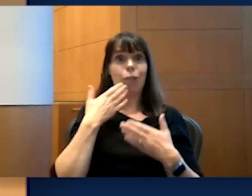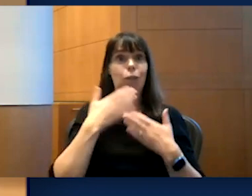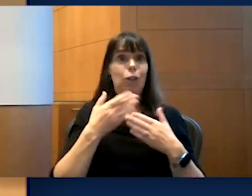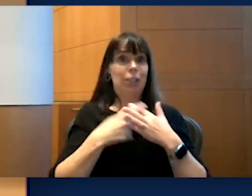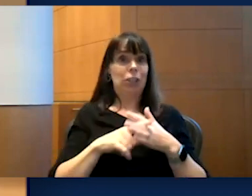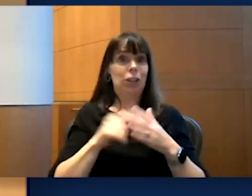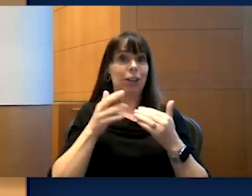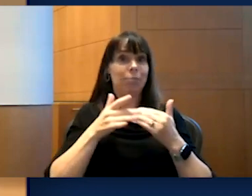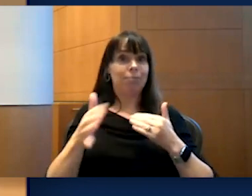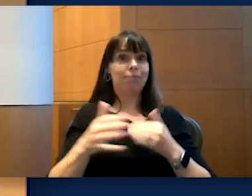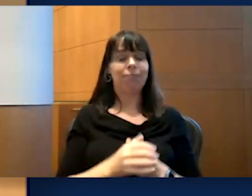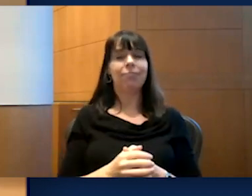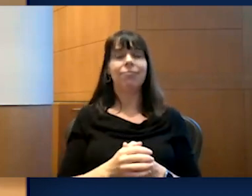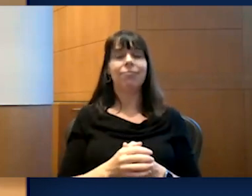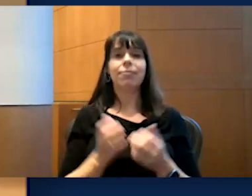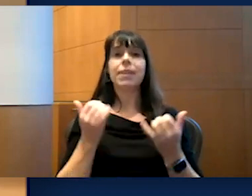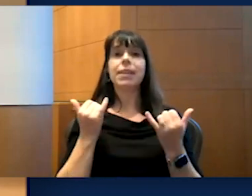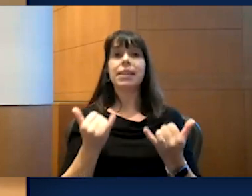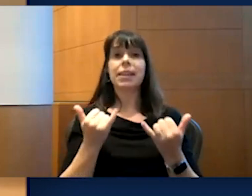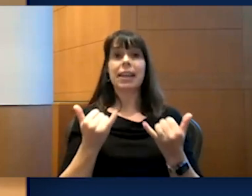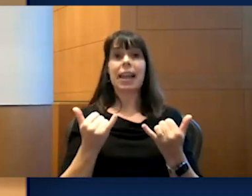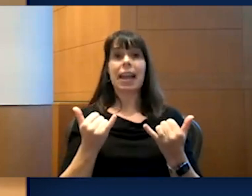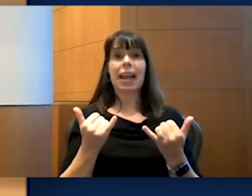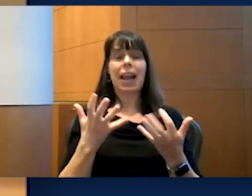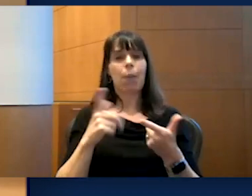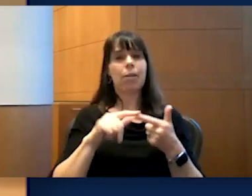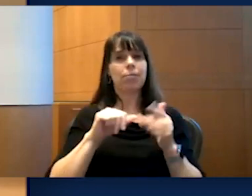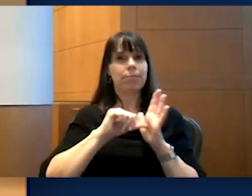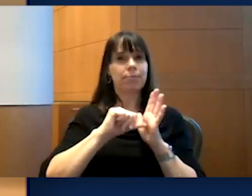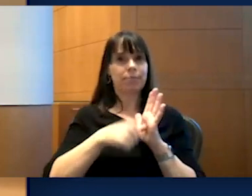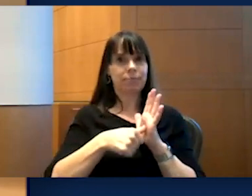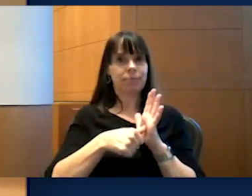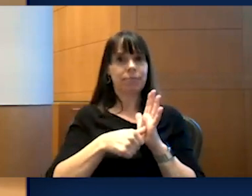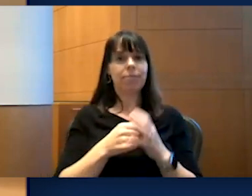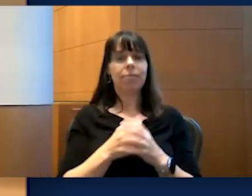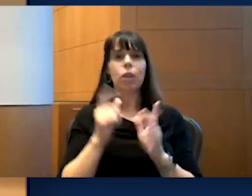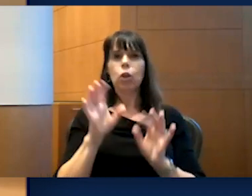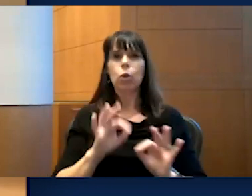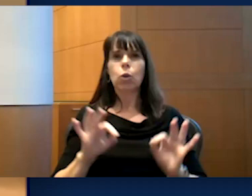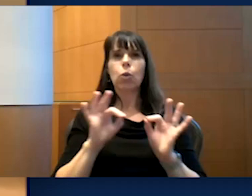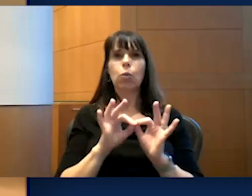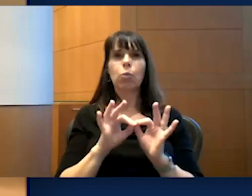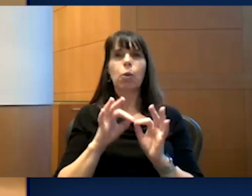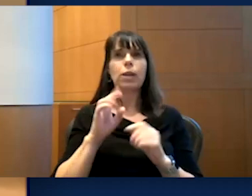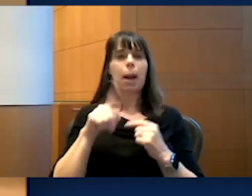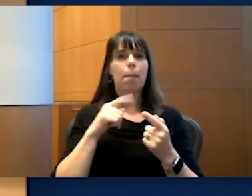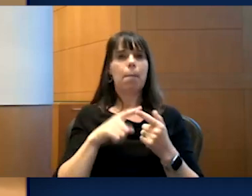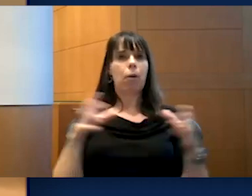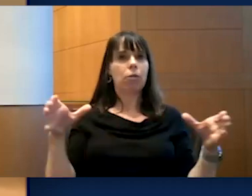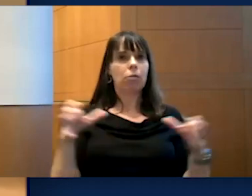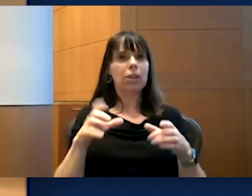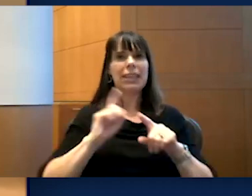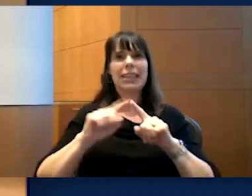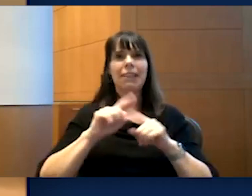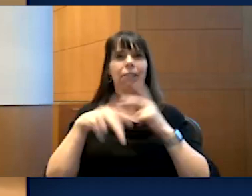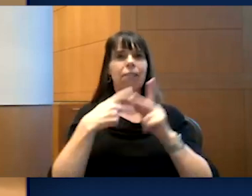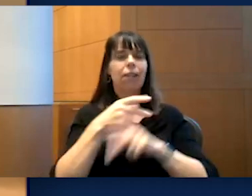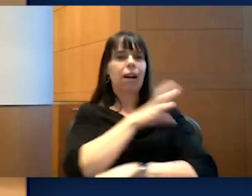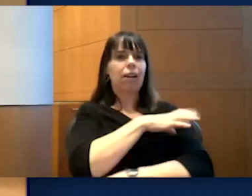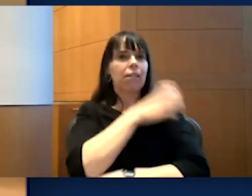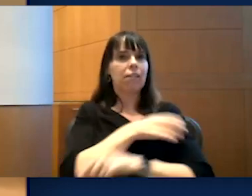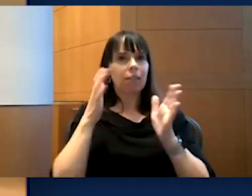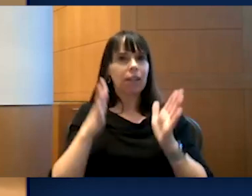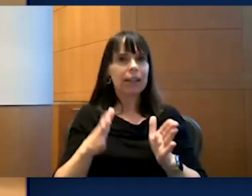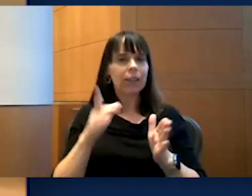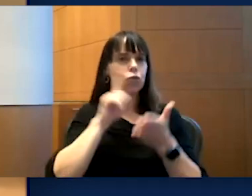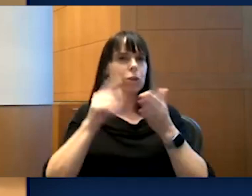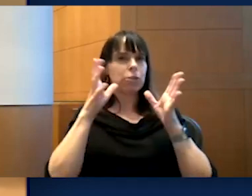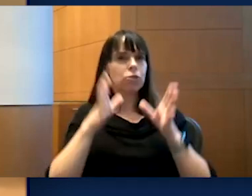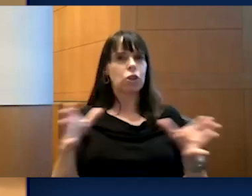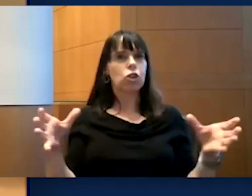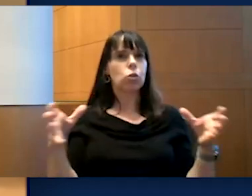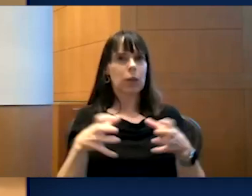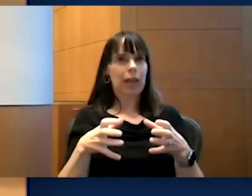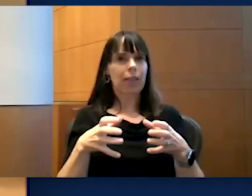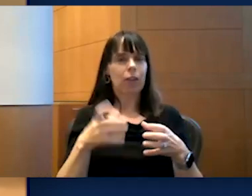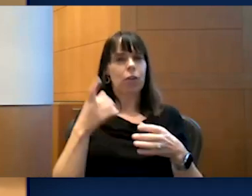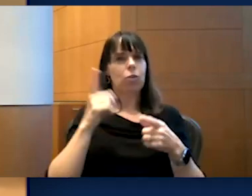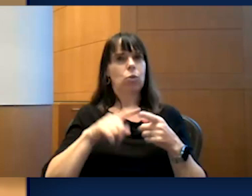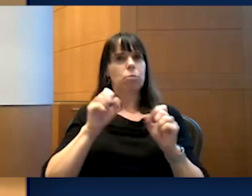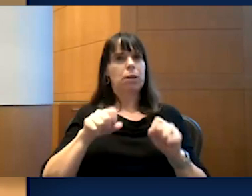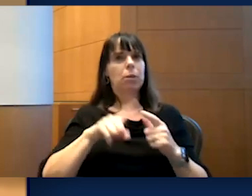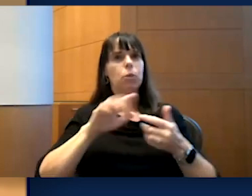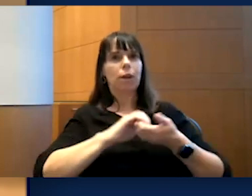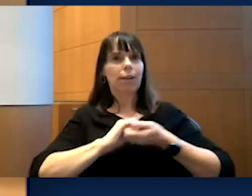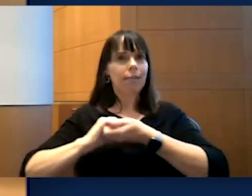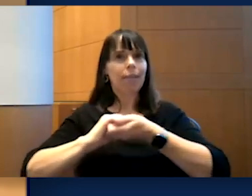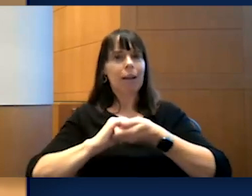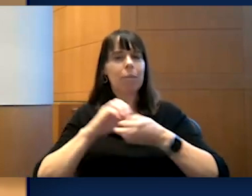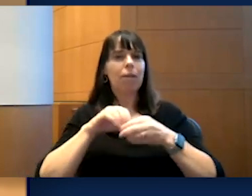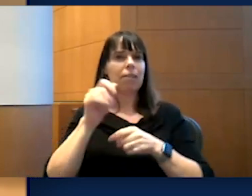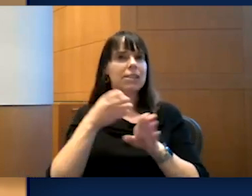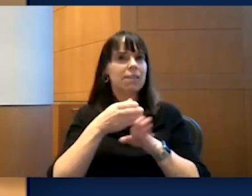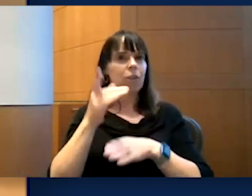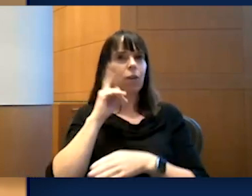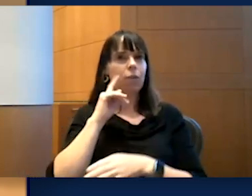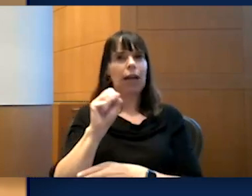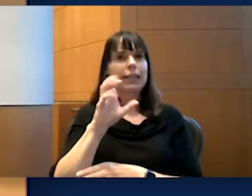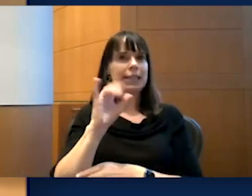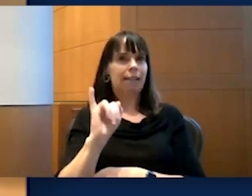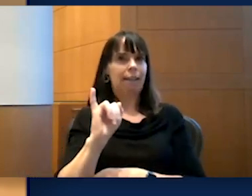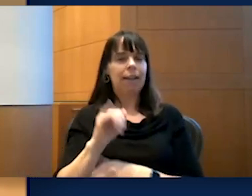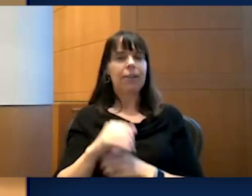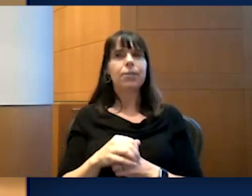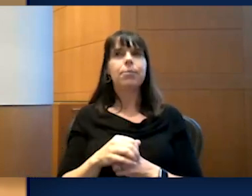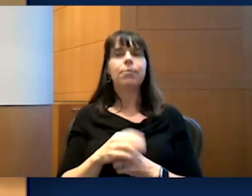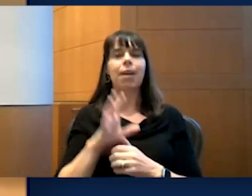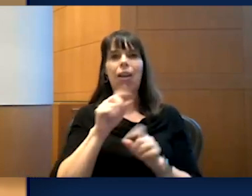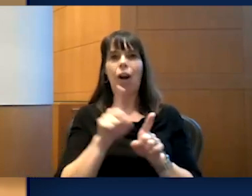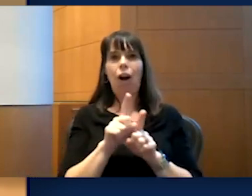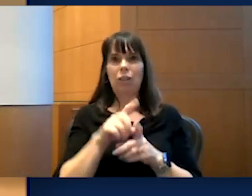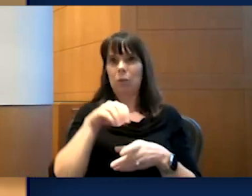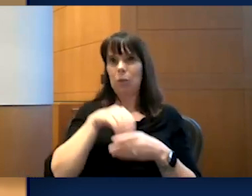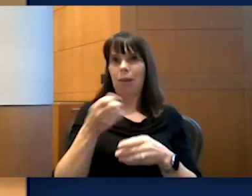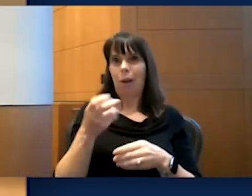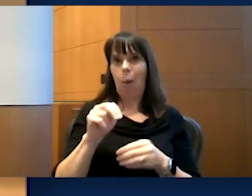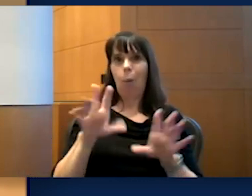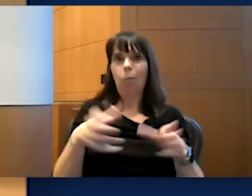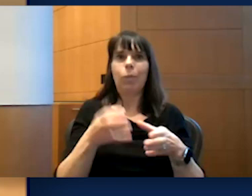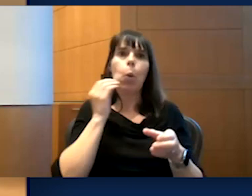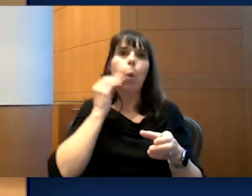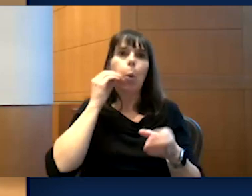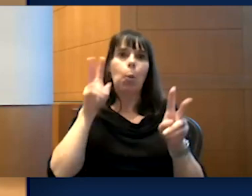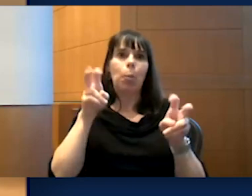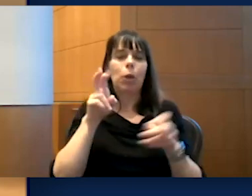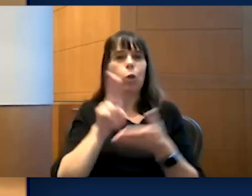Today I do want to emphasize the critical importance of bringing all clinicians and researchers together for collaboration in the field of SCI, and within our own home, University of Michigan.